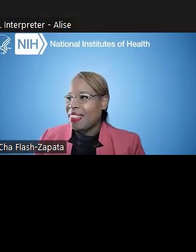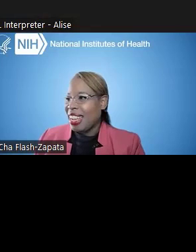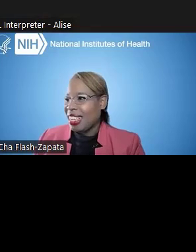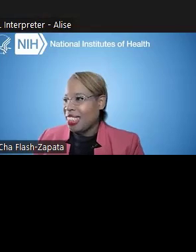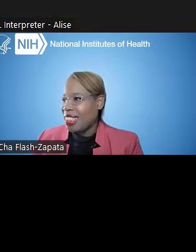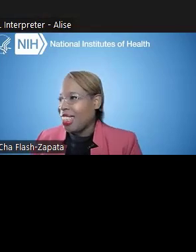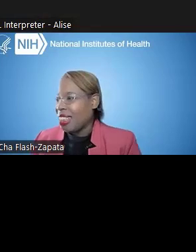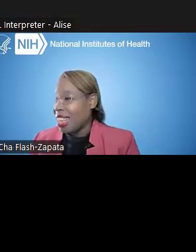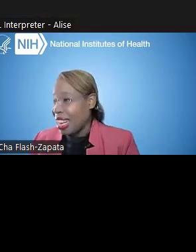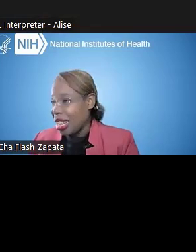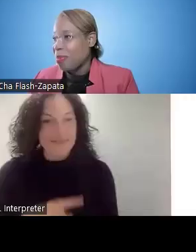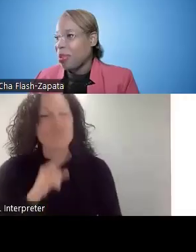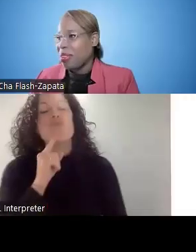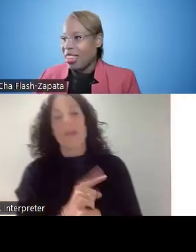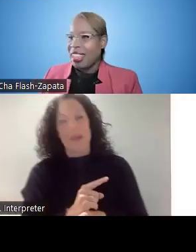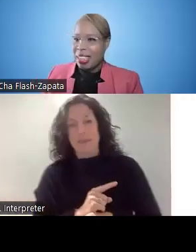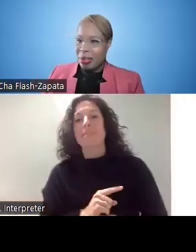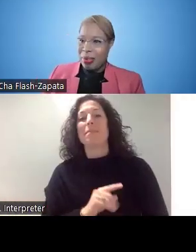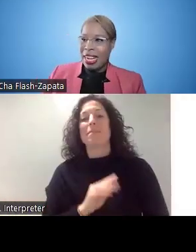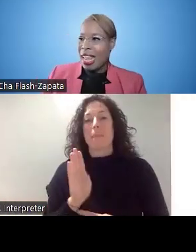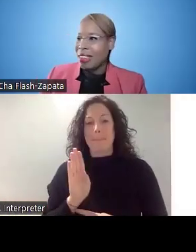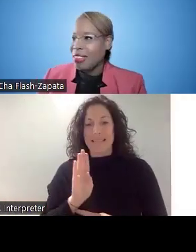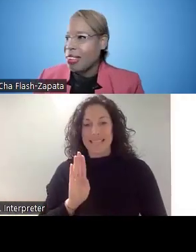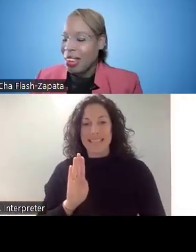Correct, 98 percent got the right answer.